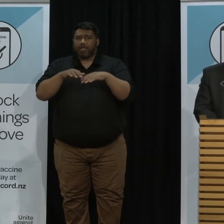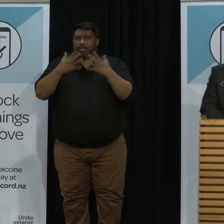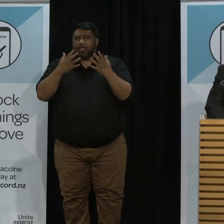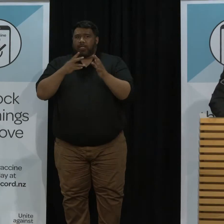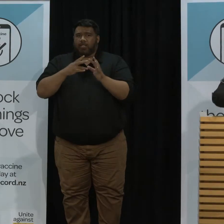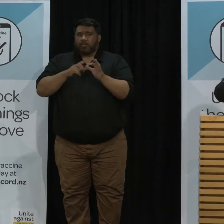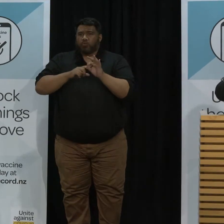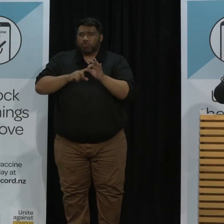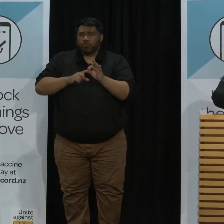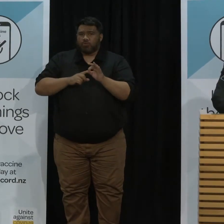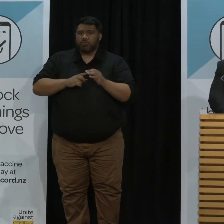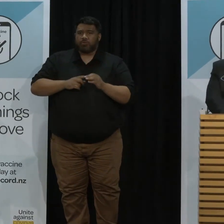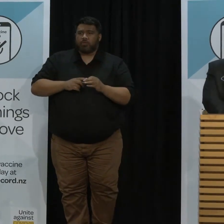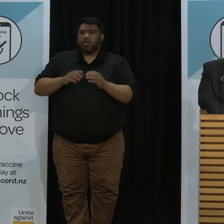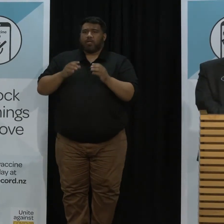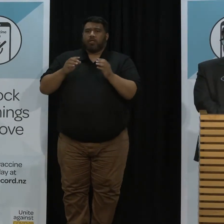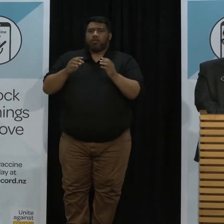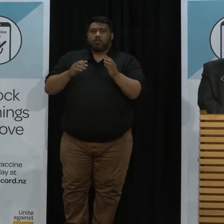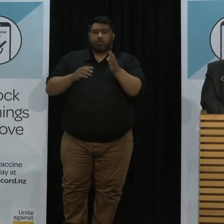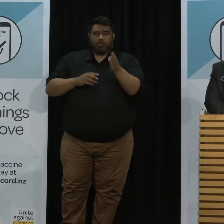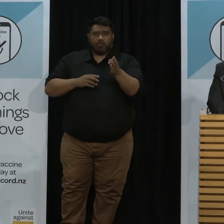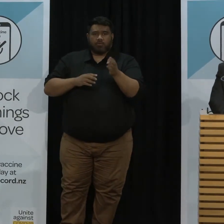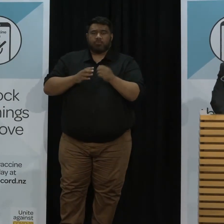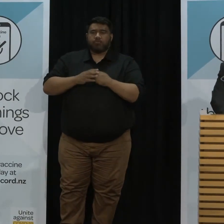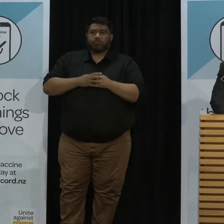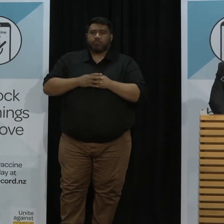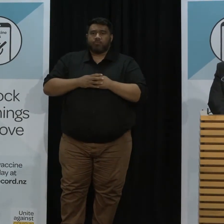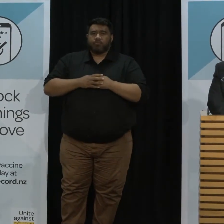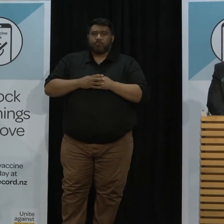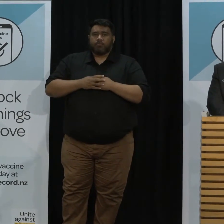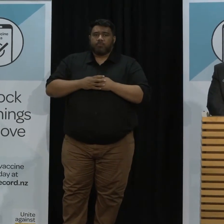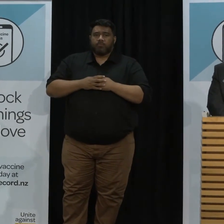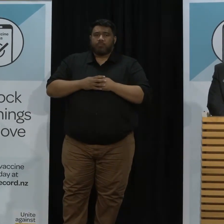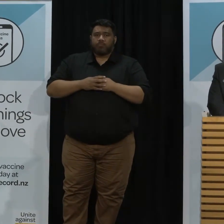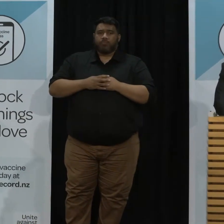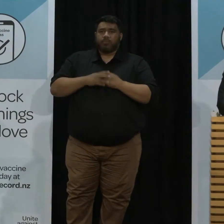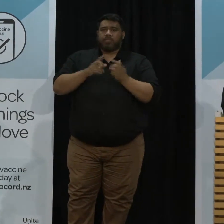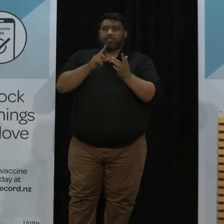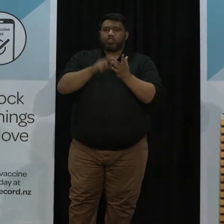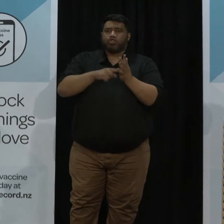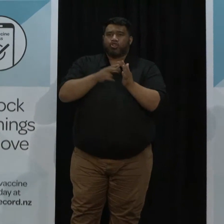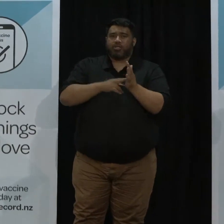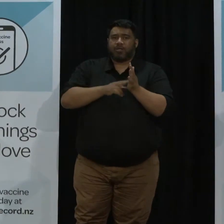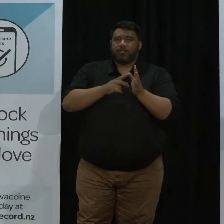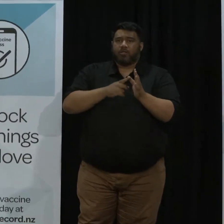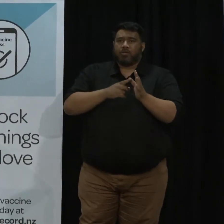Minister. I will now just ask